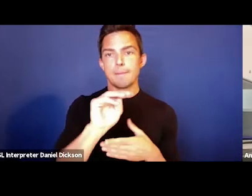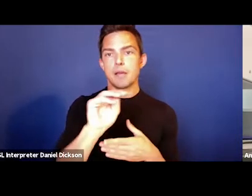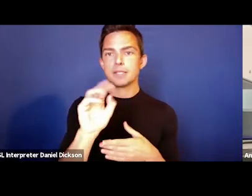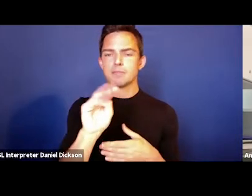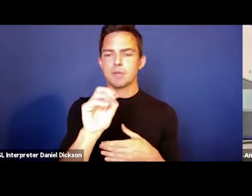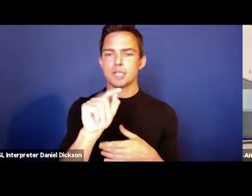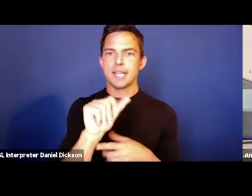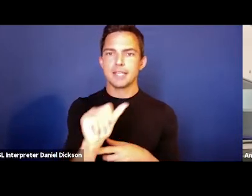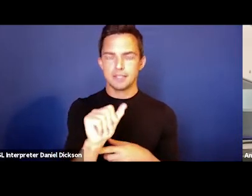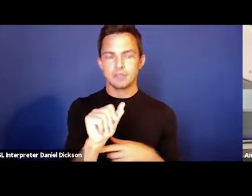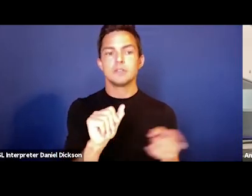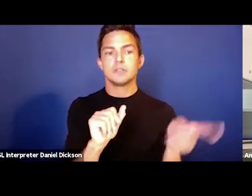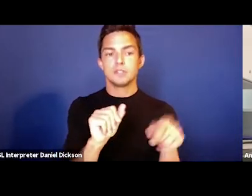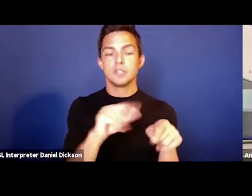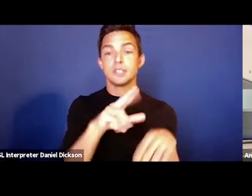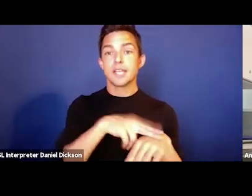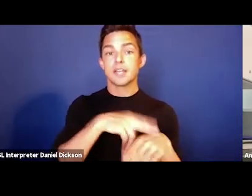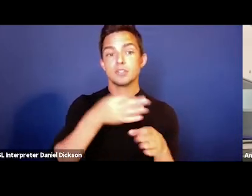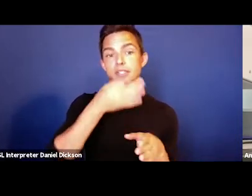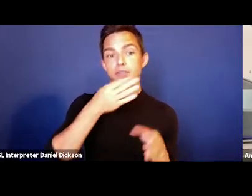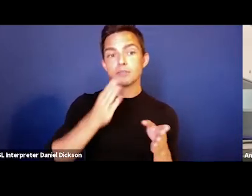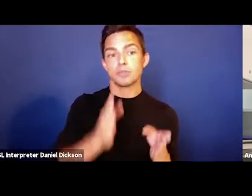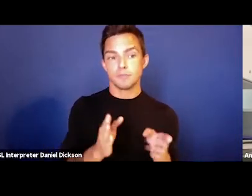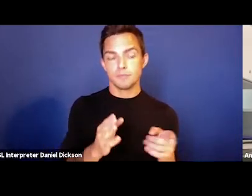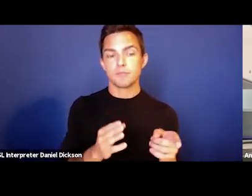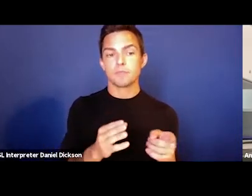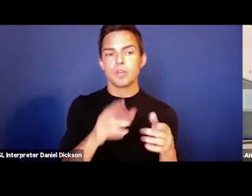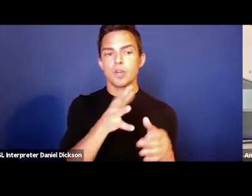She is a national expert in rural service delivery and conducts research focused